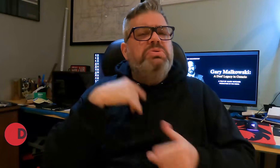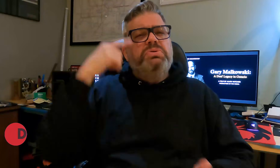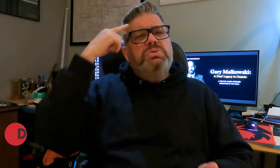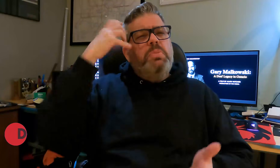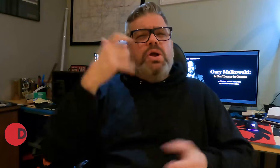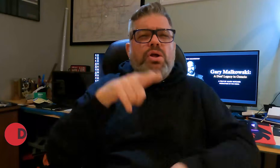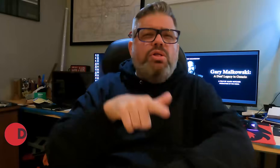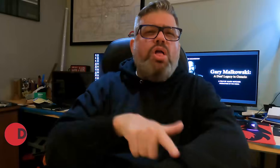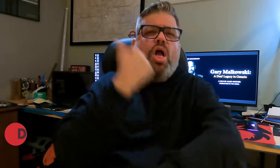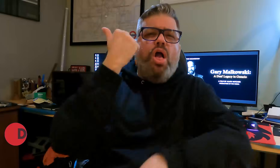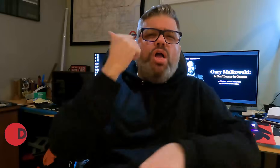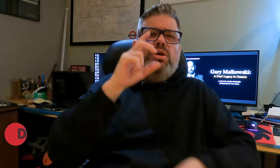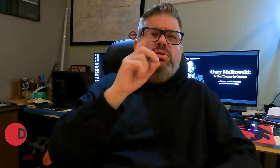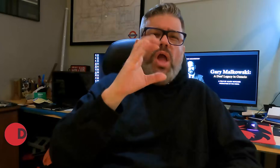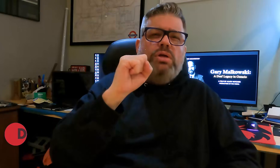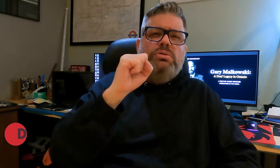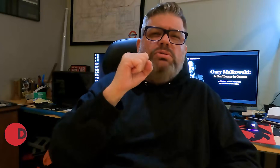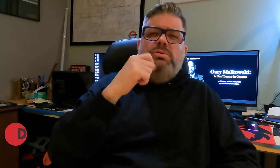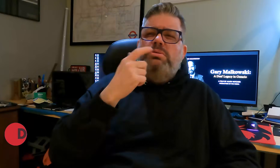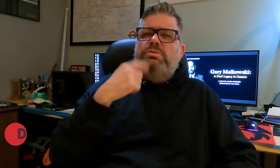I wanted to make a longer documentary.